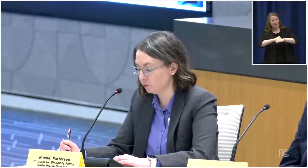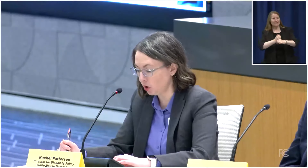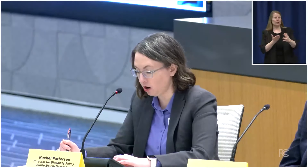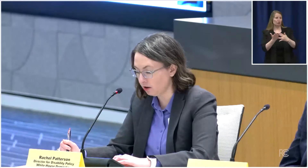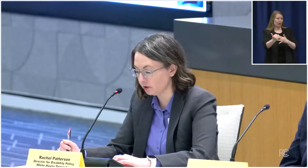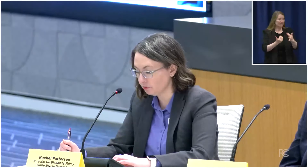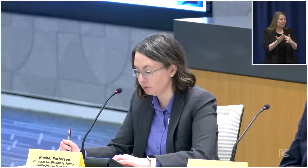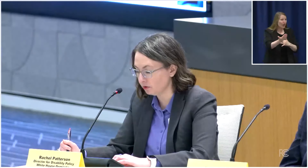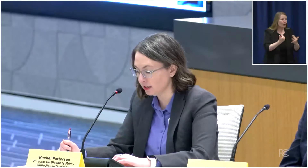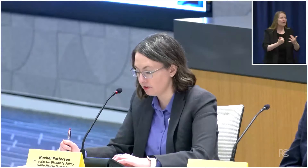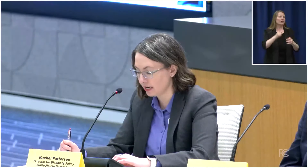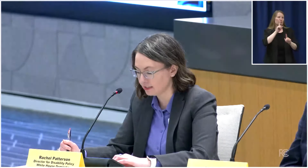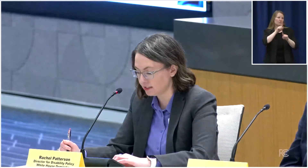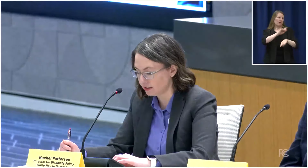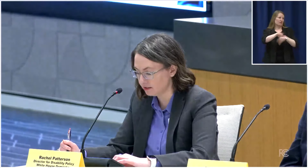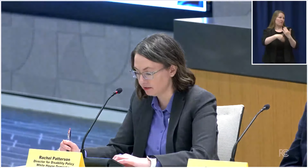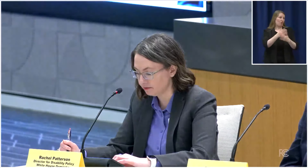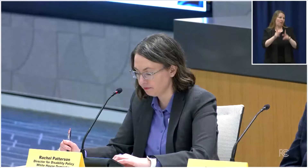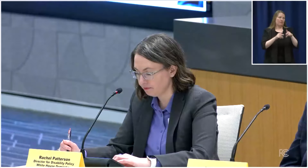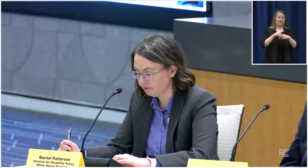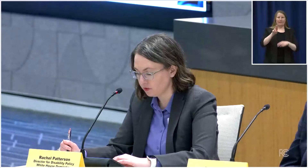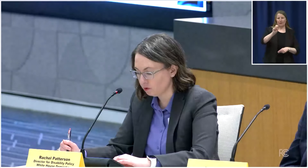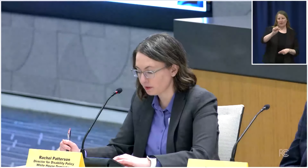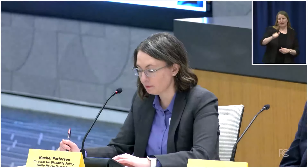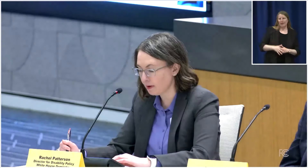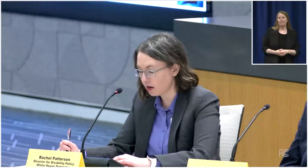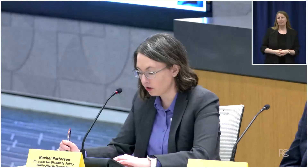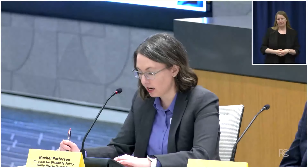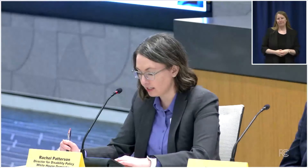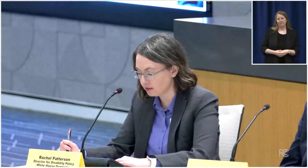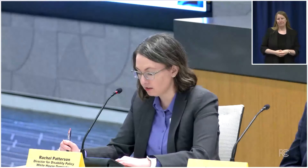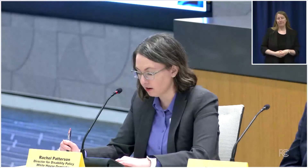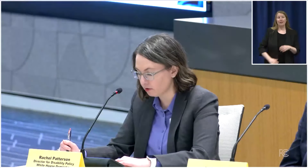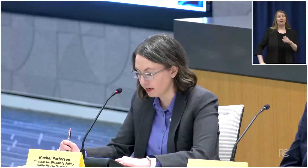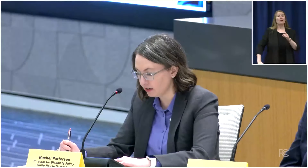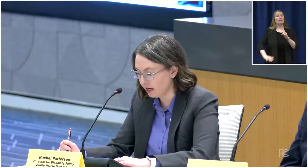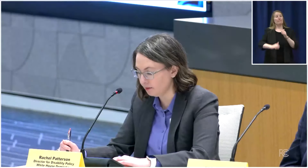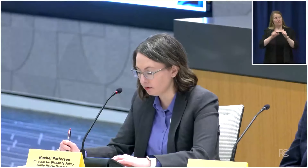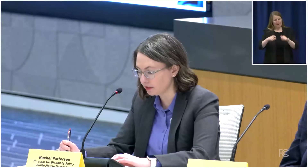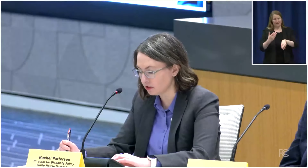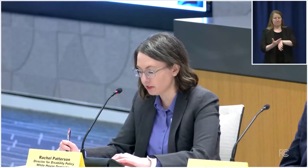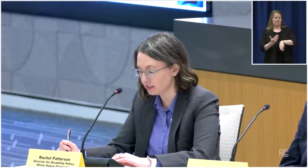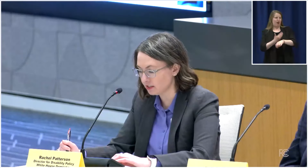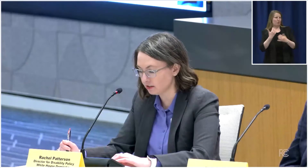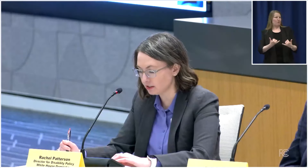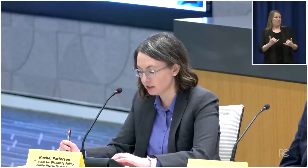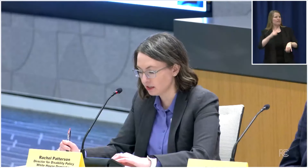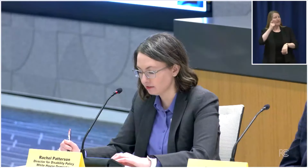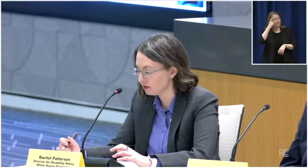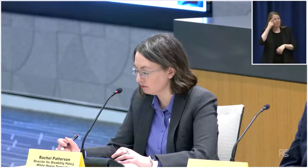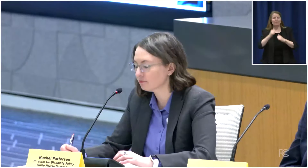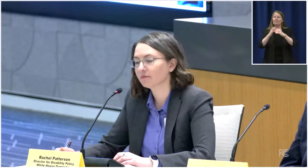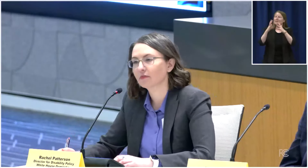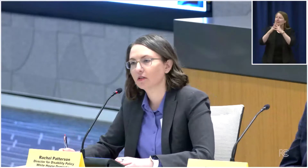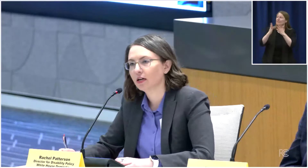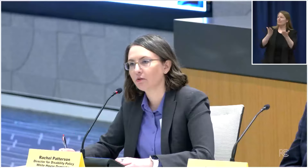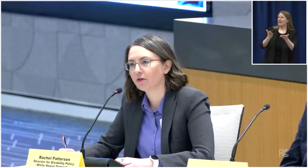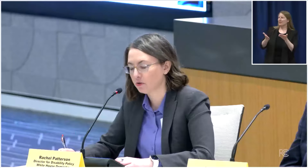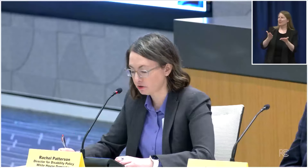I'M GOING TO READ A PART OF IT THEY SAY WE MUST USE TECHNOLOGY TO MODERNIZE AND IMPLEMENT SERVICES THAT ARE